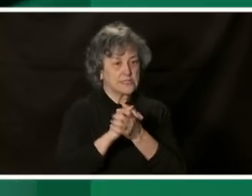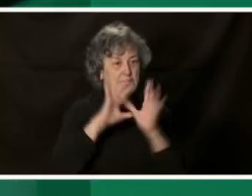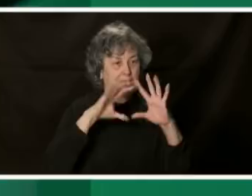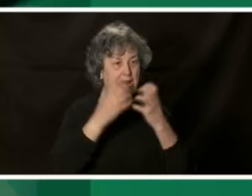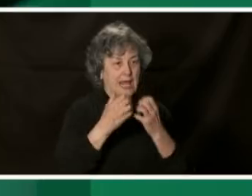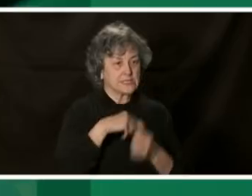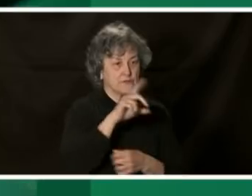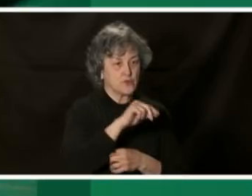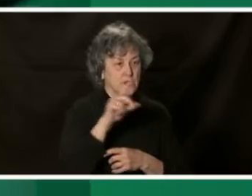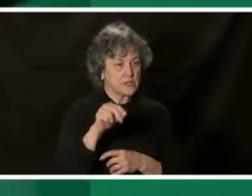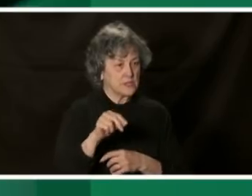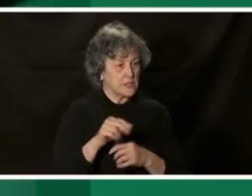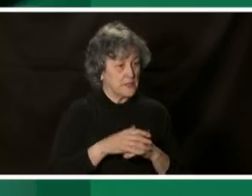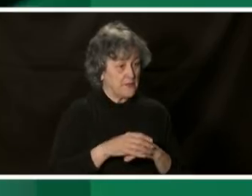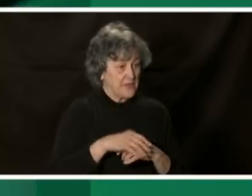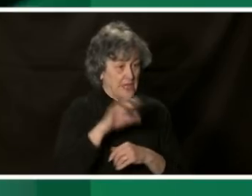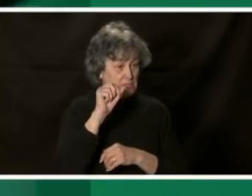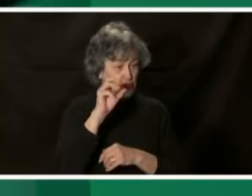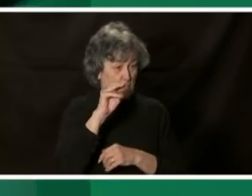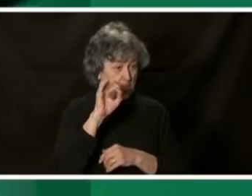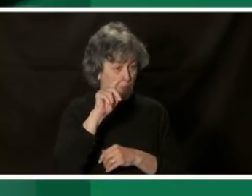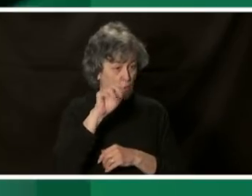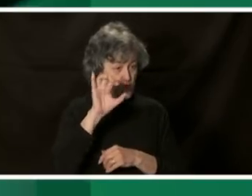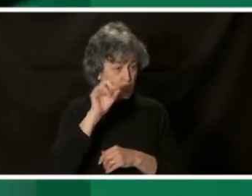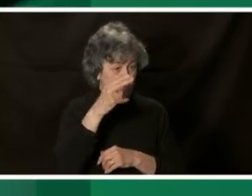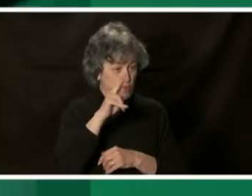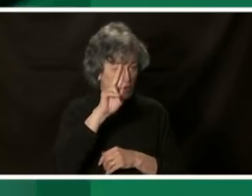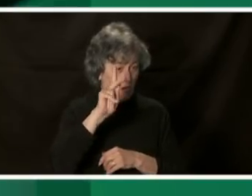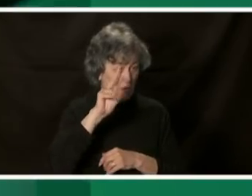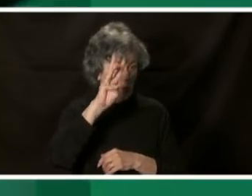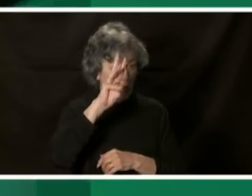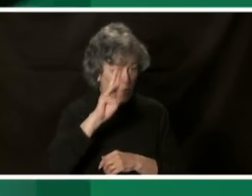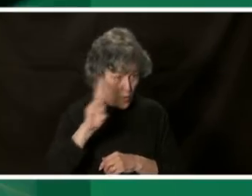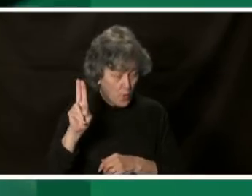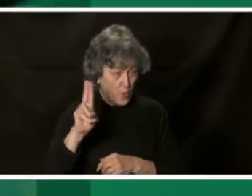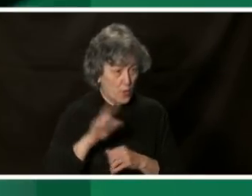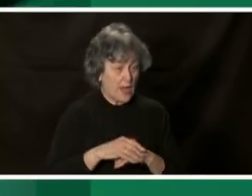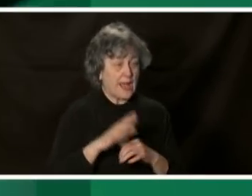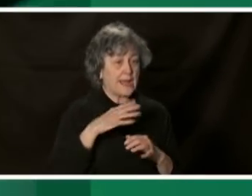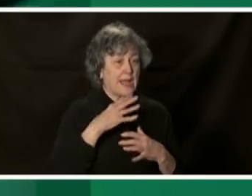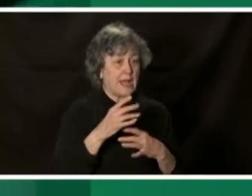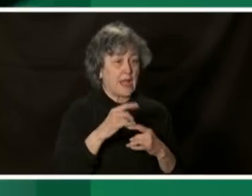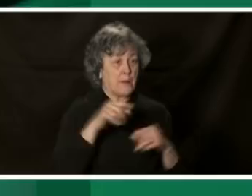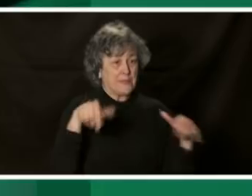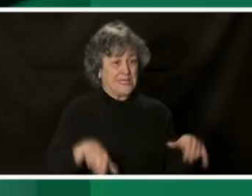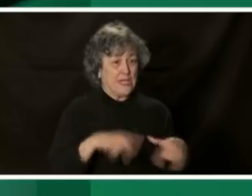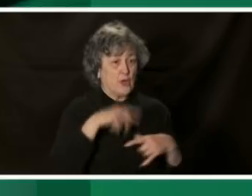» WORKING ON A BUSINESS PROJECT IN CLASS WAS ONE OF MY BEST EXPERIENCES AT UAB. SO THANK YOU.